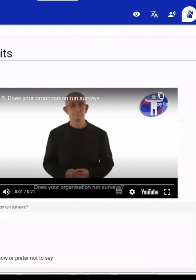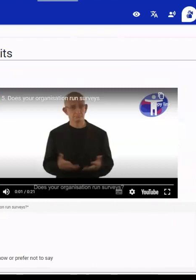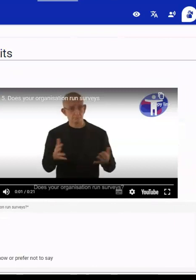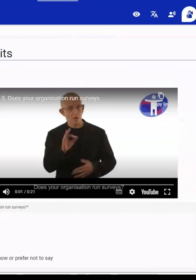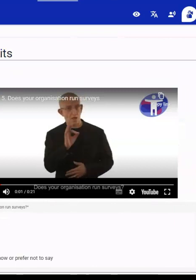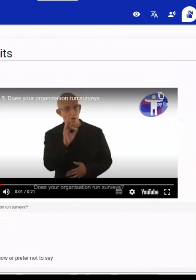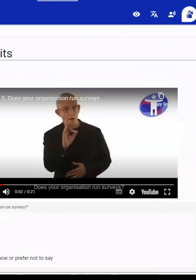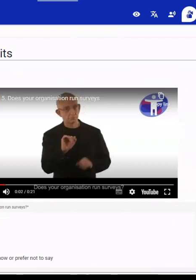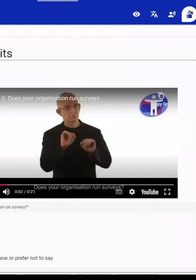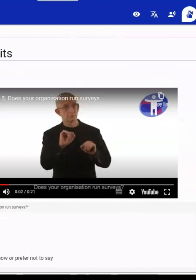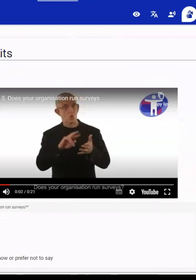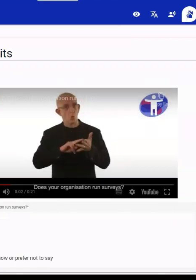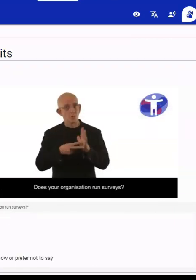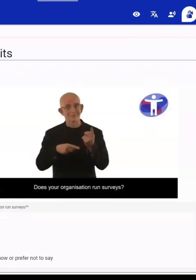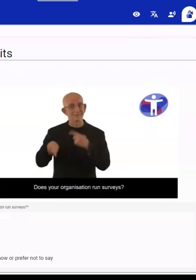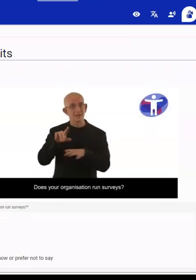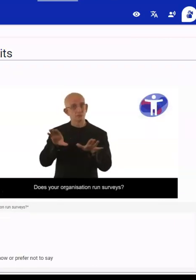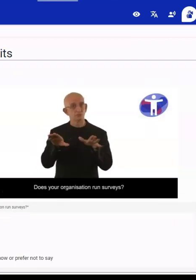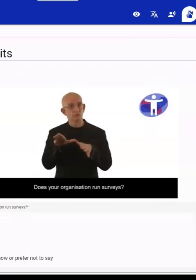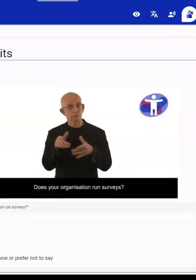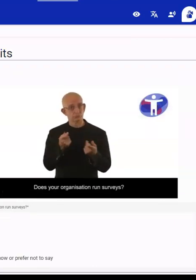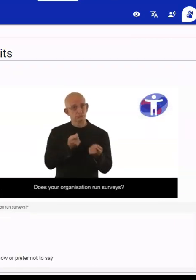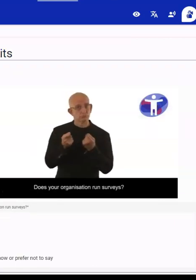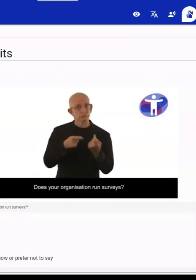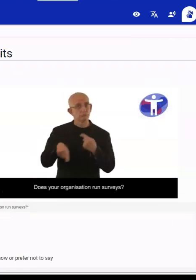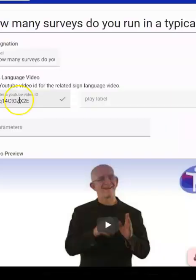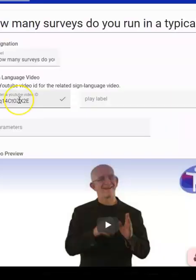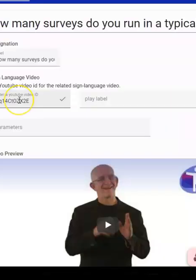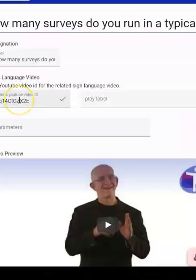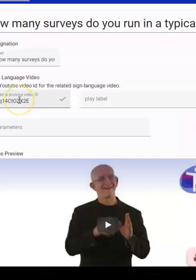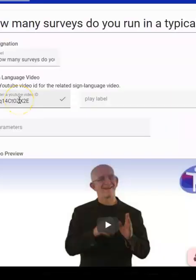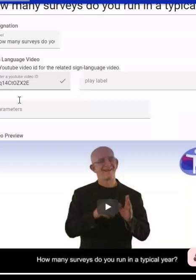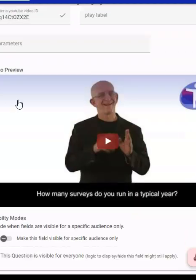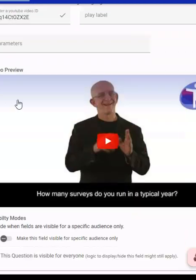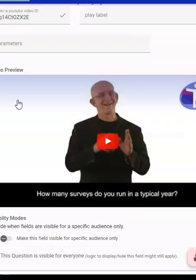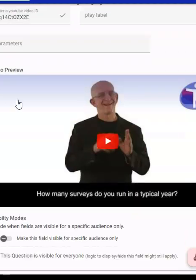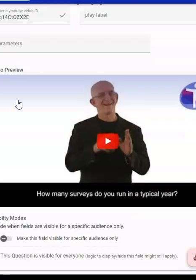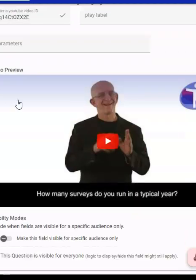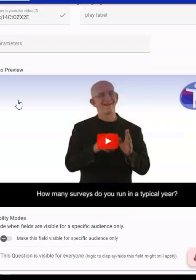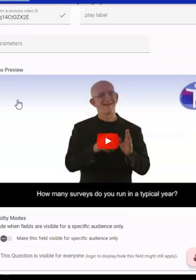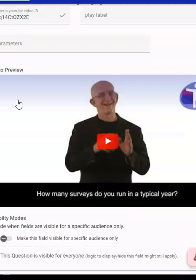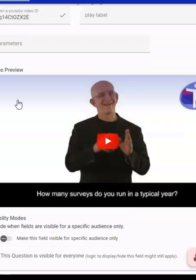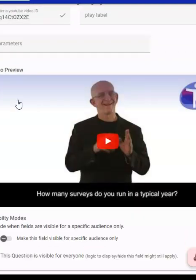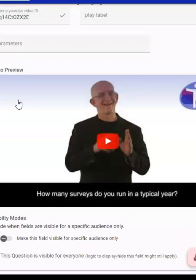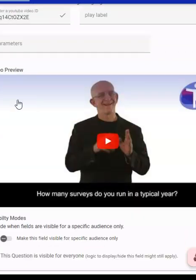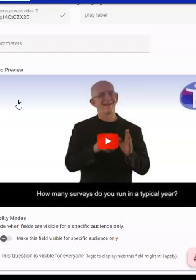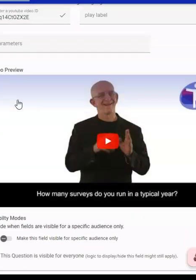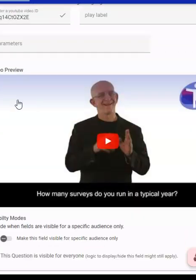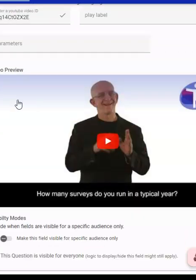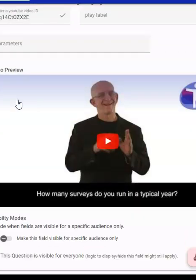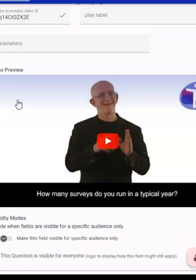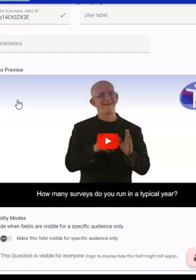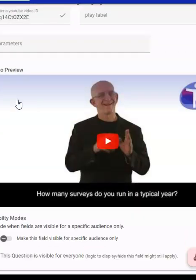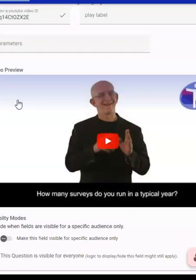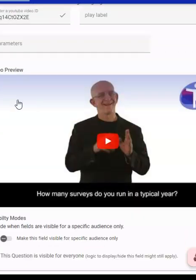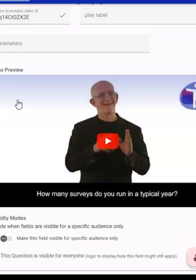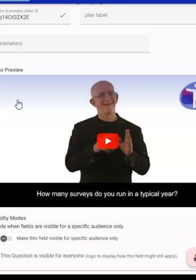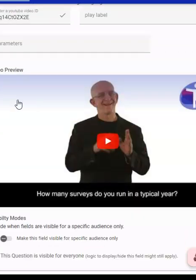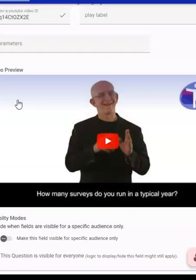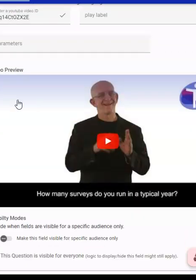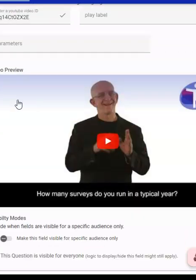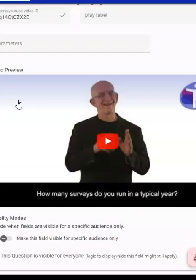As with the Easy Read accessibility mode it is possible to make a page, section or